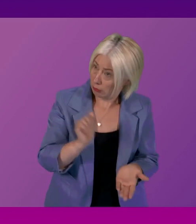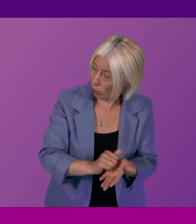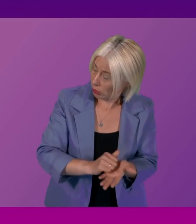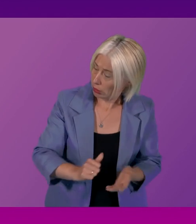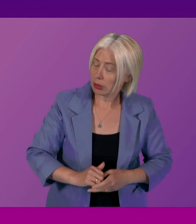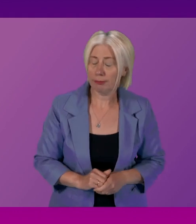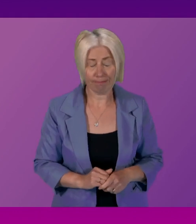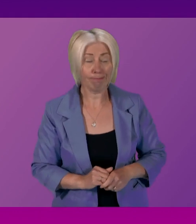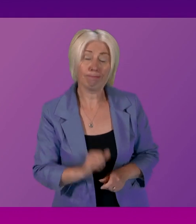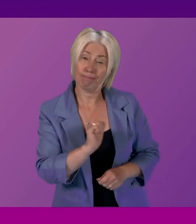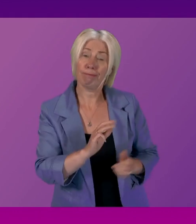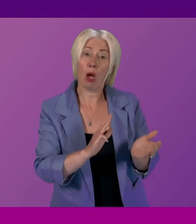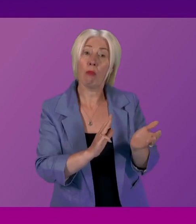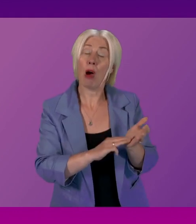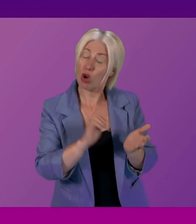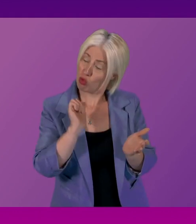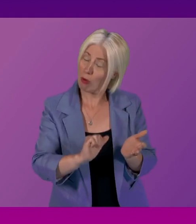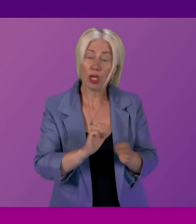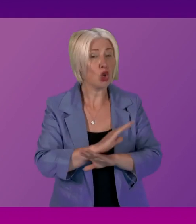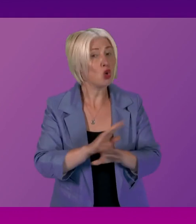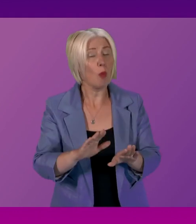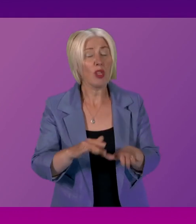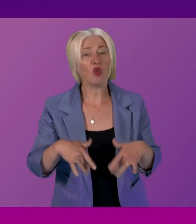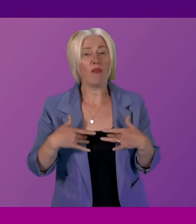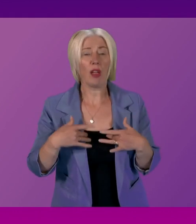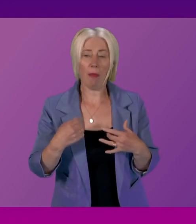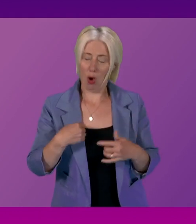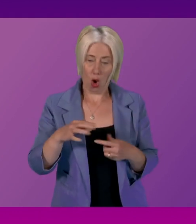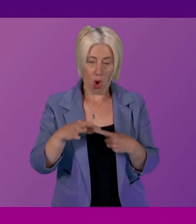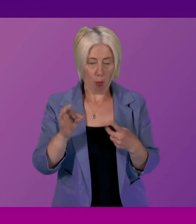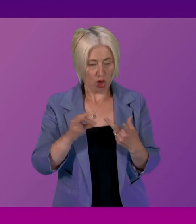Margaret is right that nobody should have to feel that their only option is to pay privately